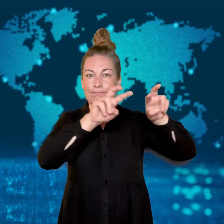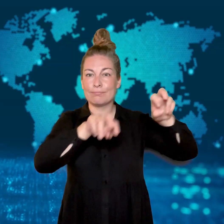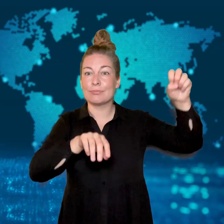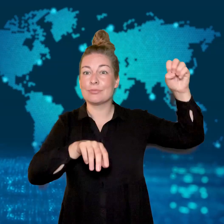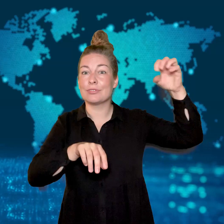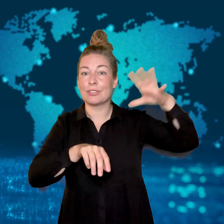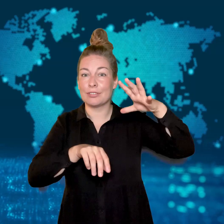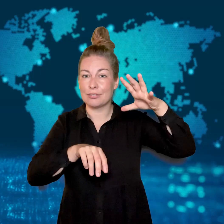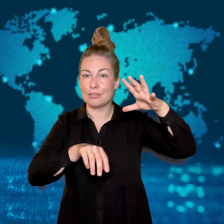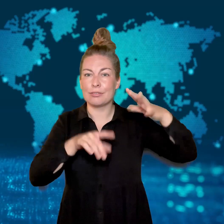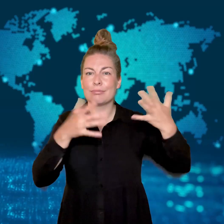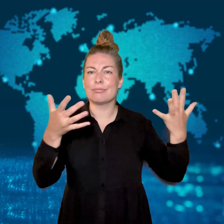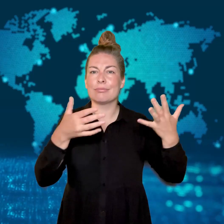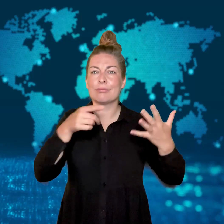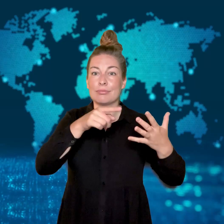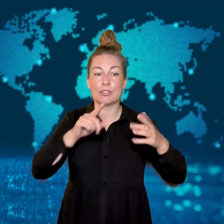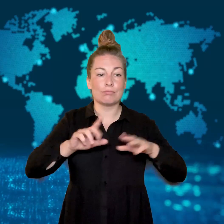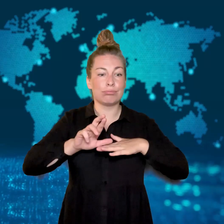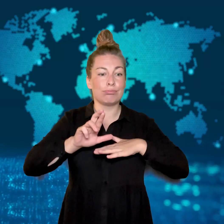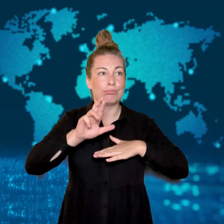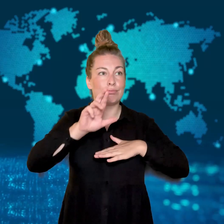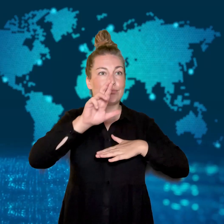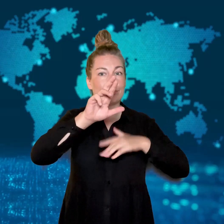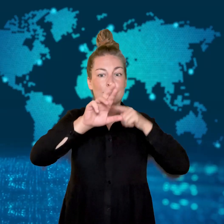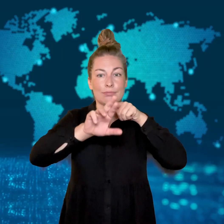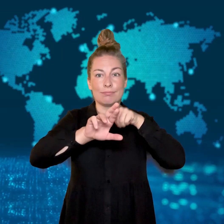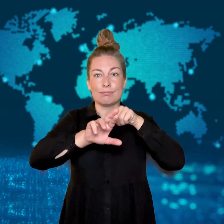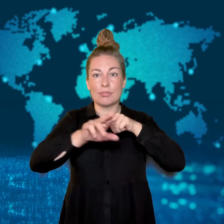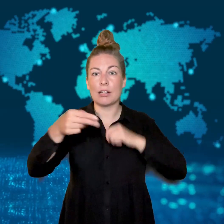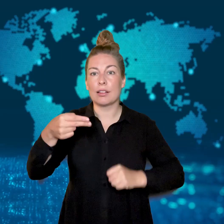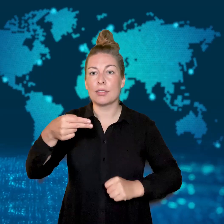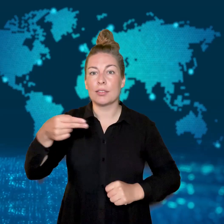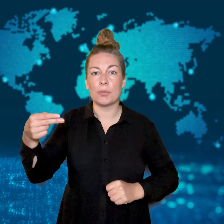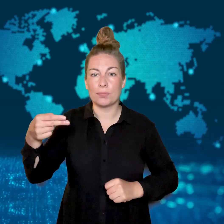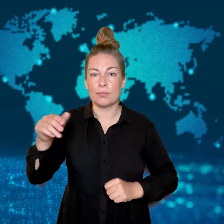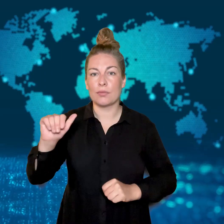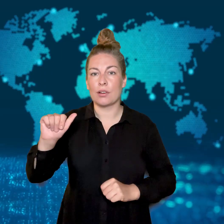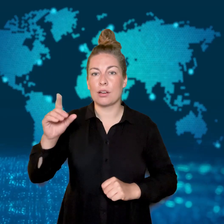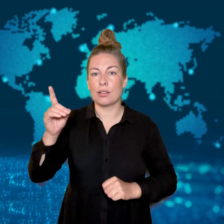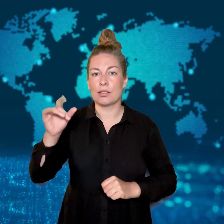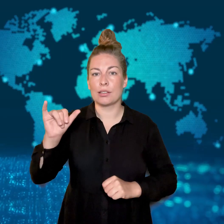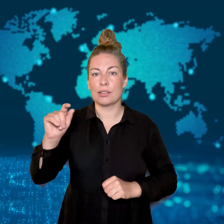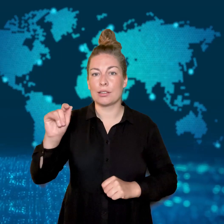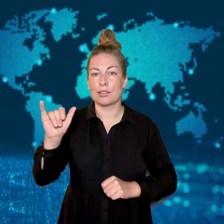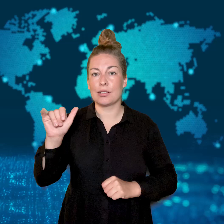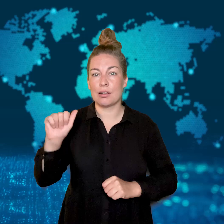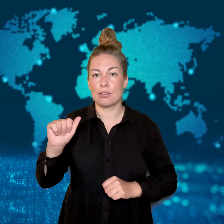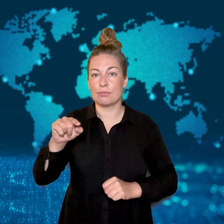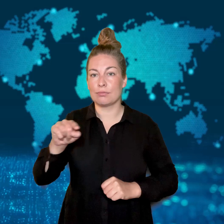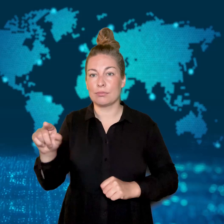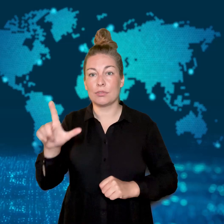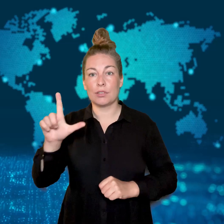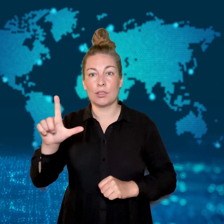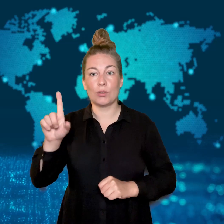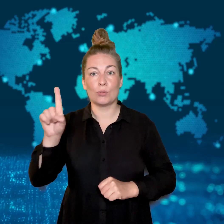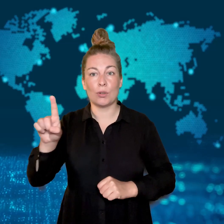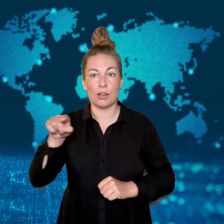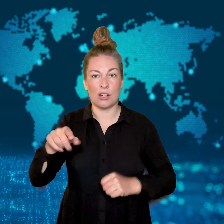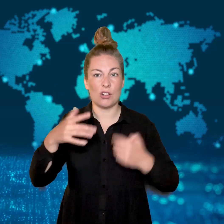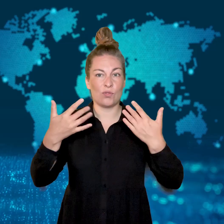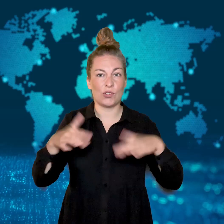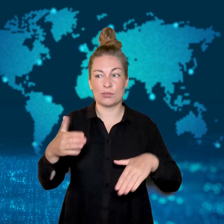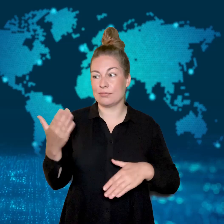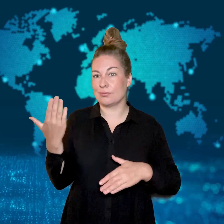building its list of historic successes in the country's space efforts.